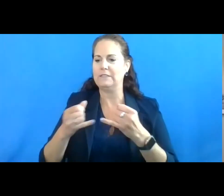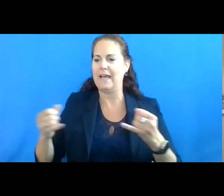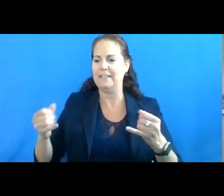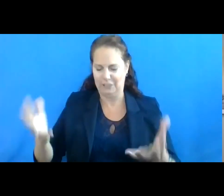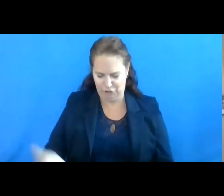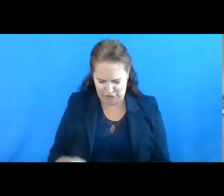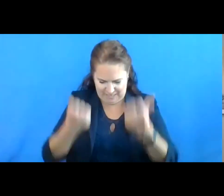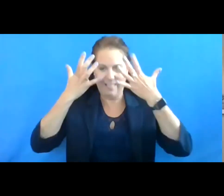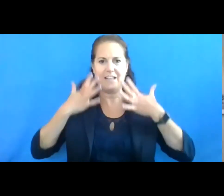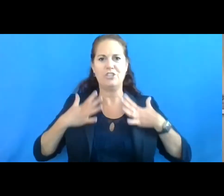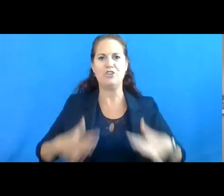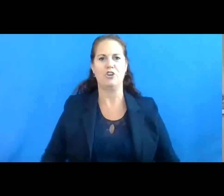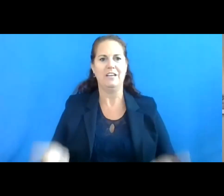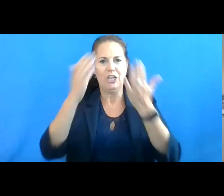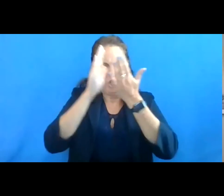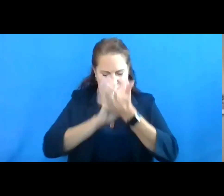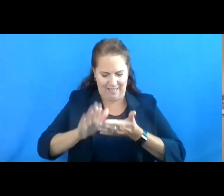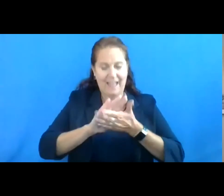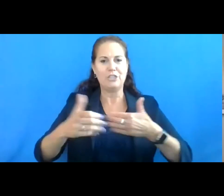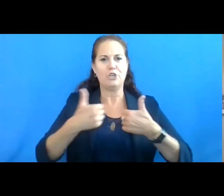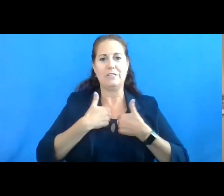and she said some prayers. I’m not sure what she said.